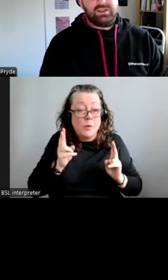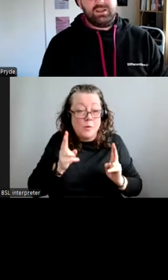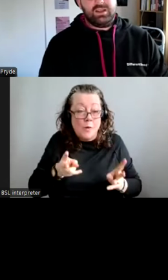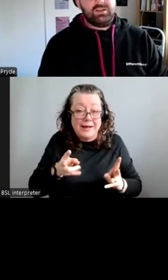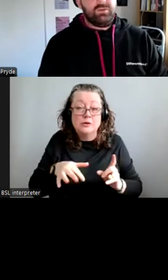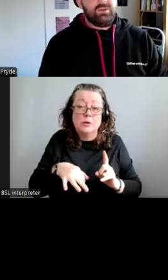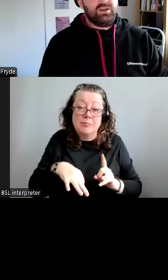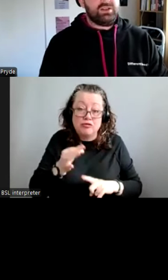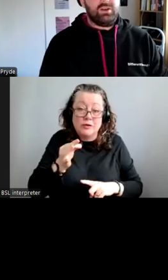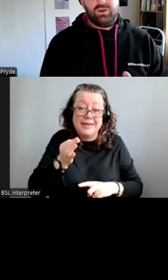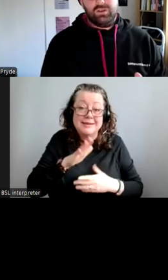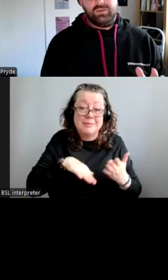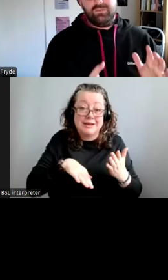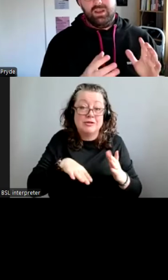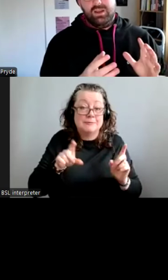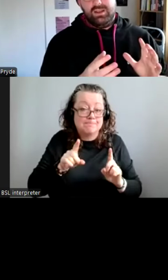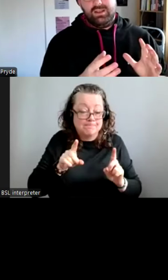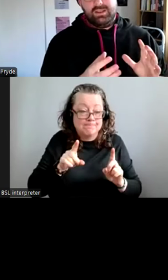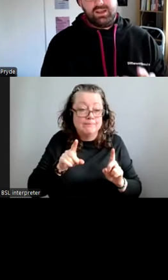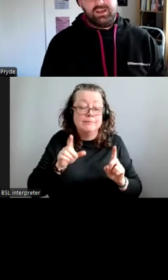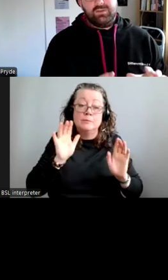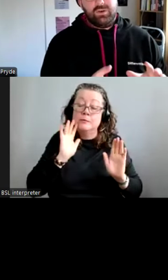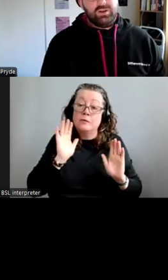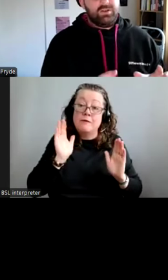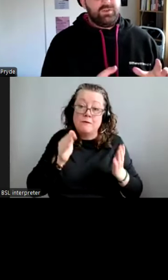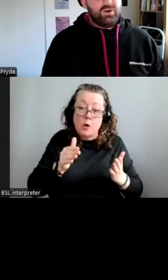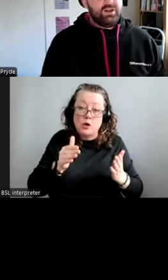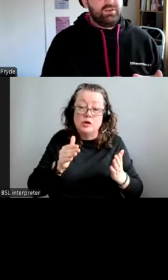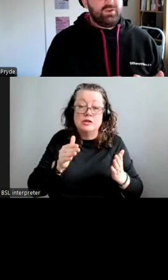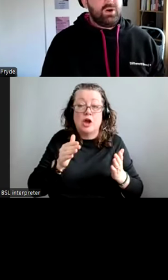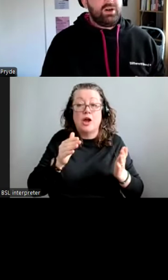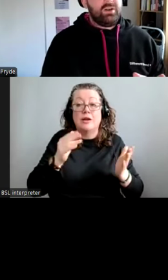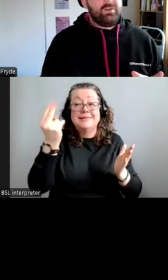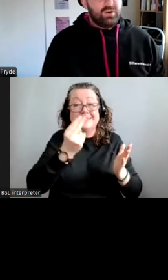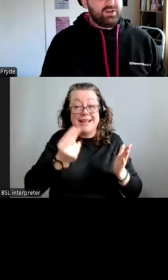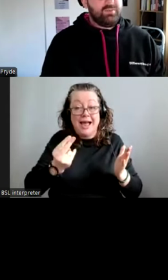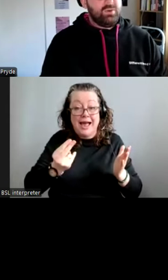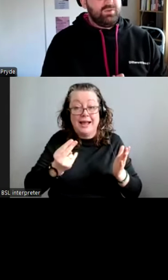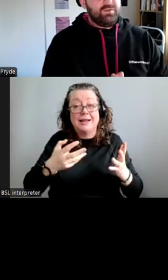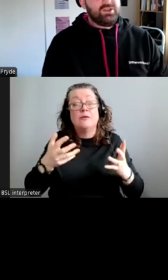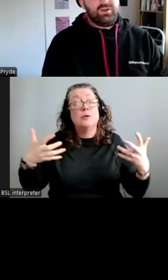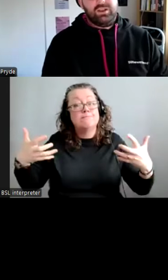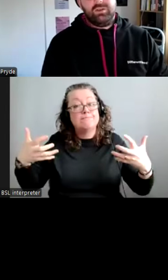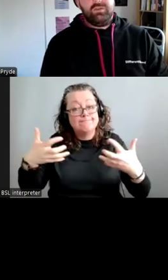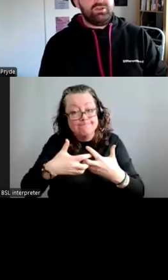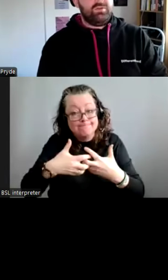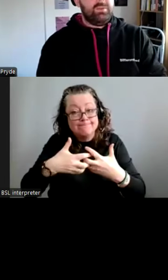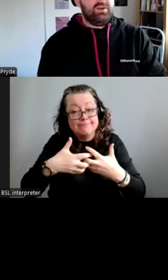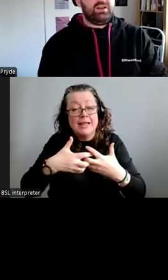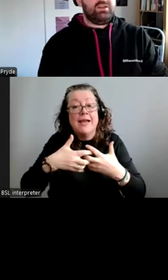this is to focus on designing for both visual and non-visual feedback.